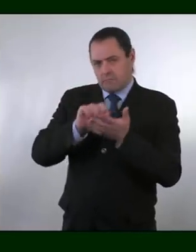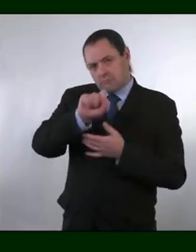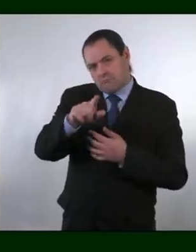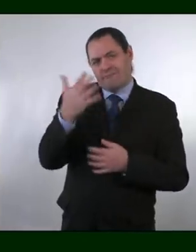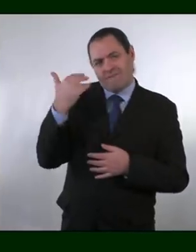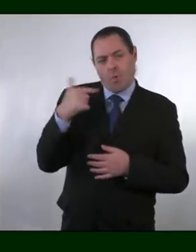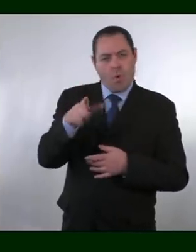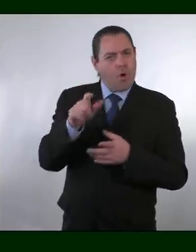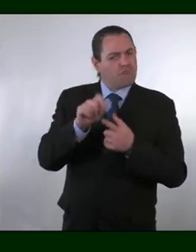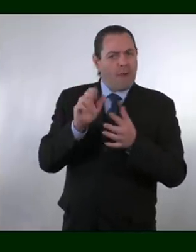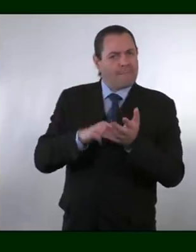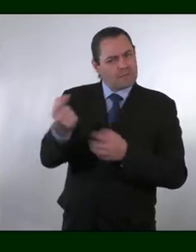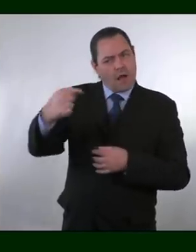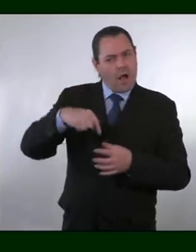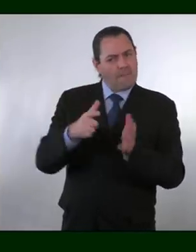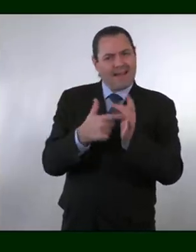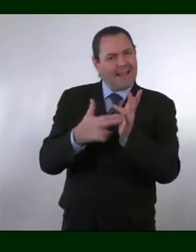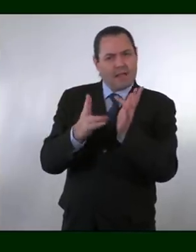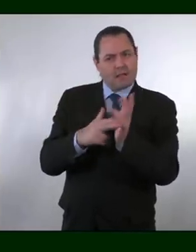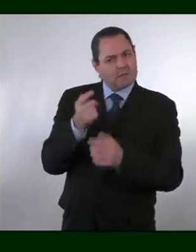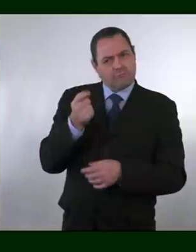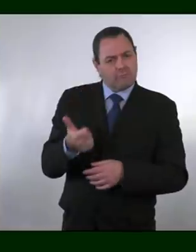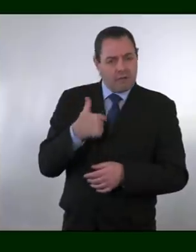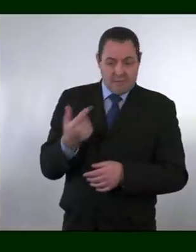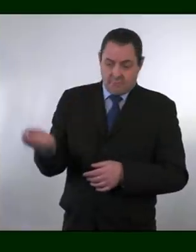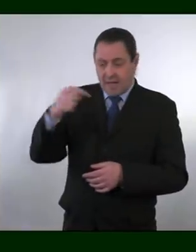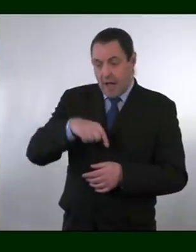visited Lincoln, would he care to join me at an Imps match when we can return in person as fans